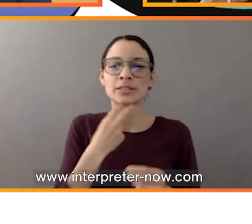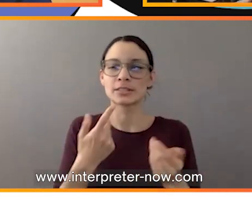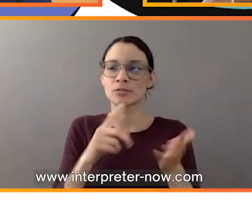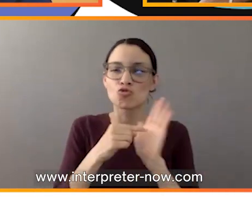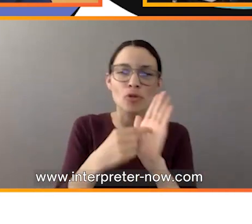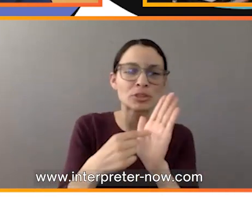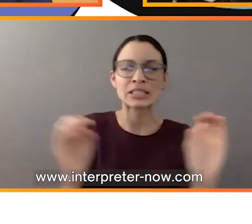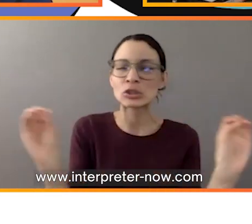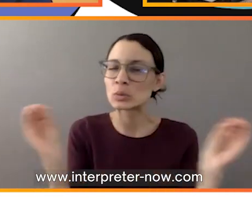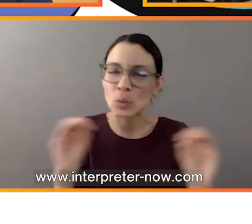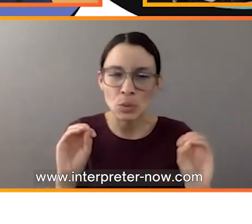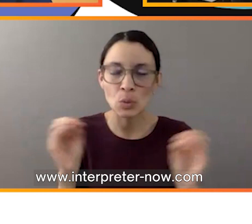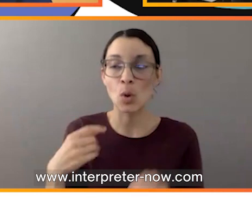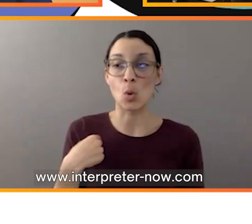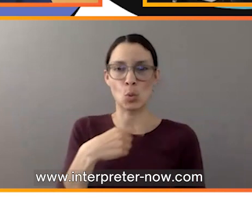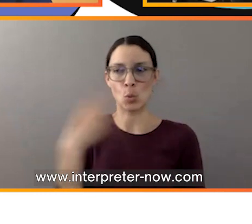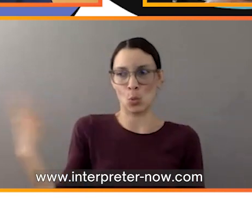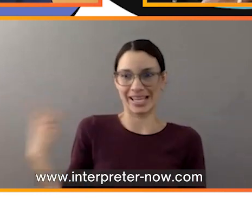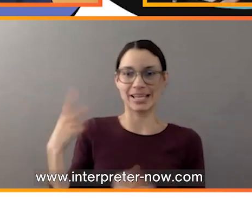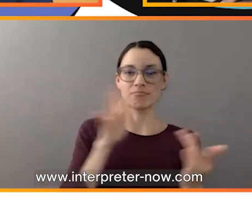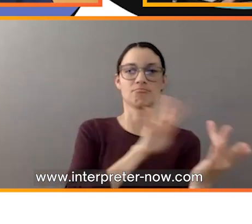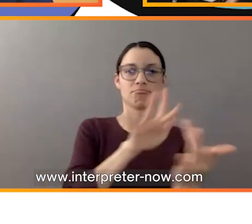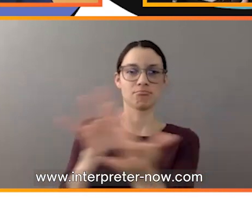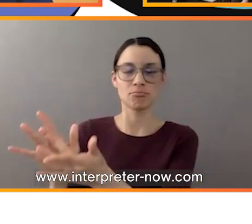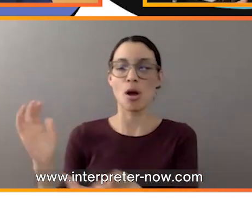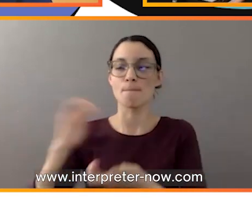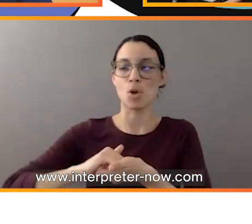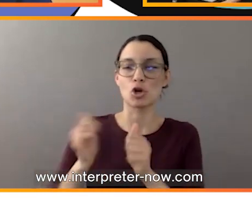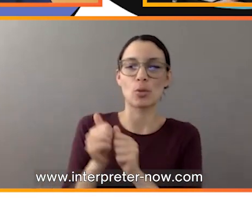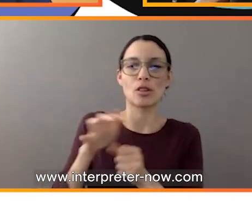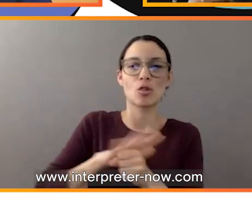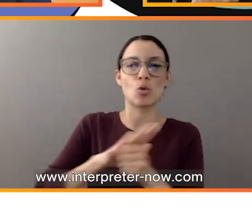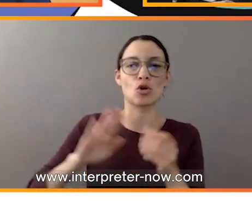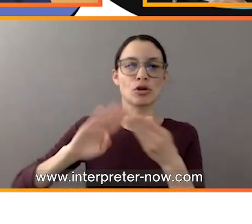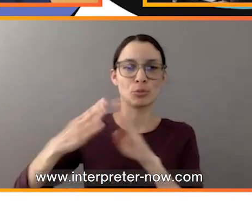But either way, we partnered with the local community to host those events, and collaborate